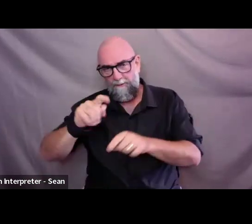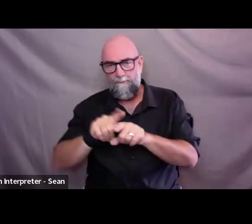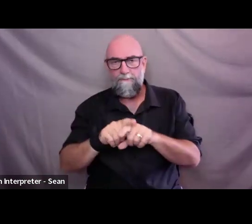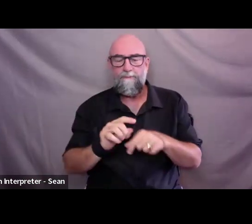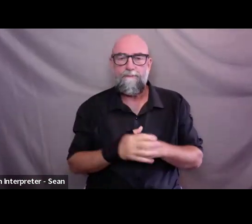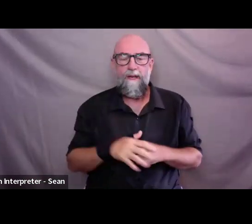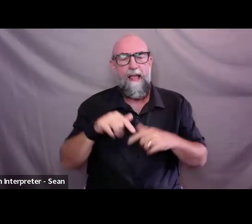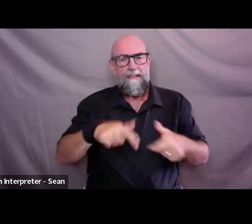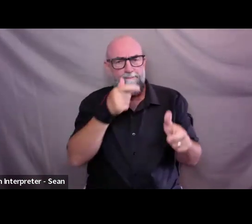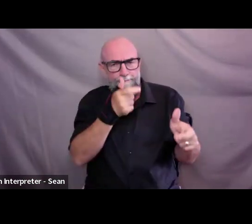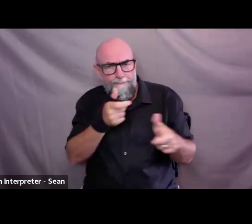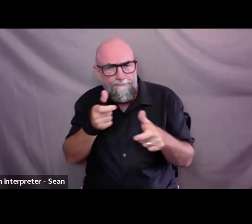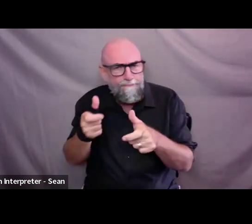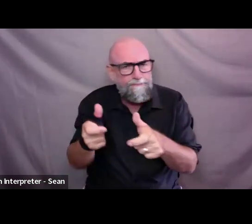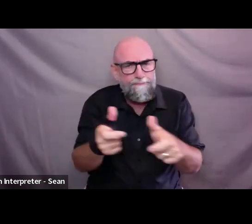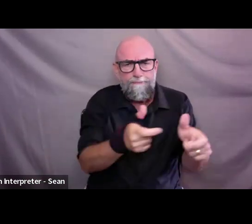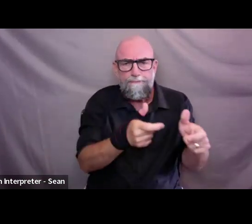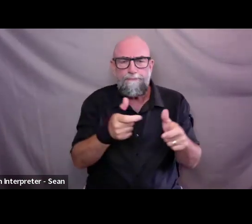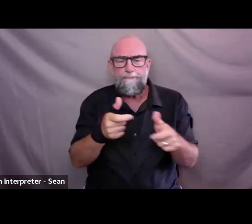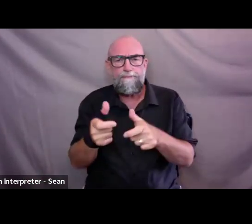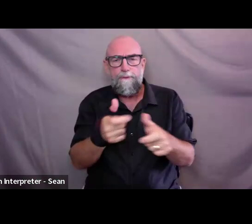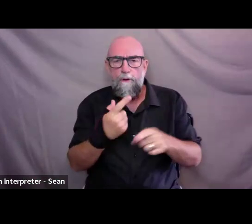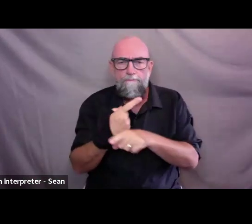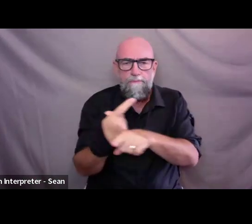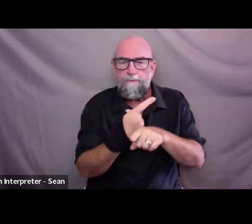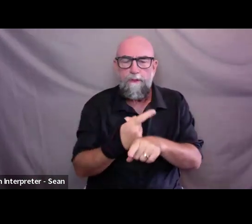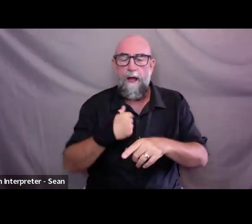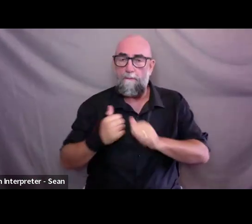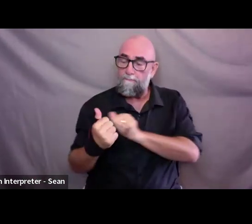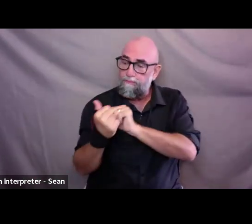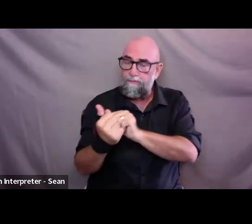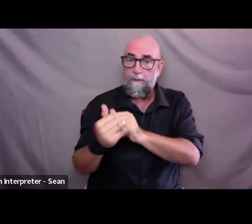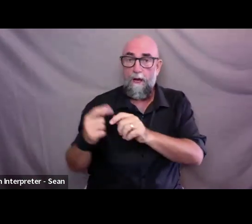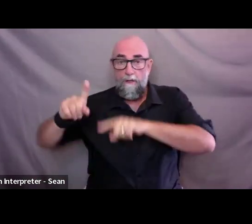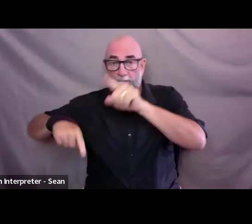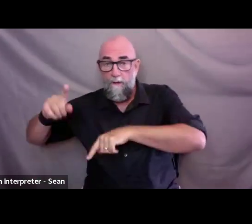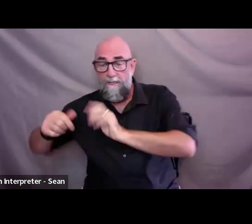The Governance Conversations series is a collaborative project between Creative Australia and diversity arts Australia also